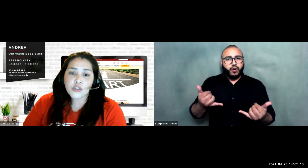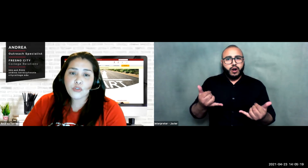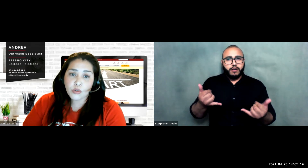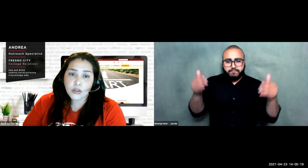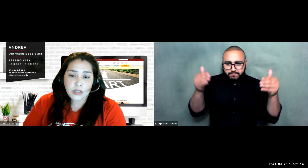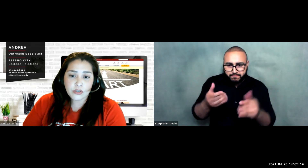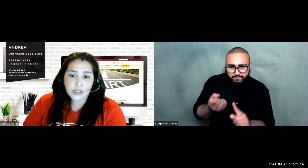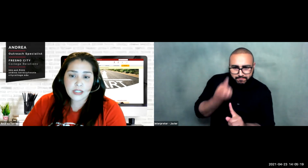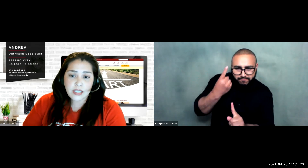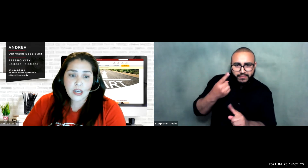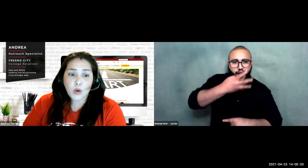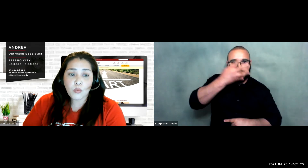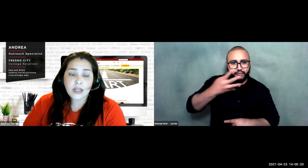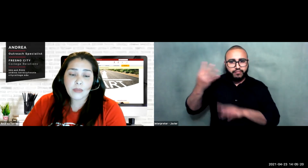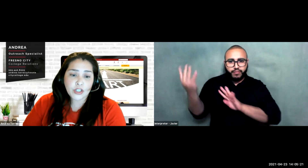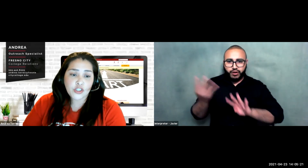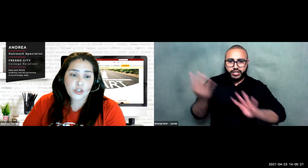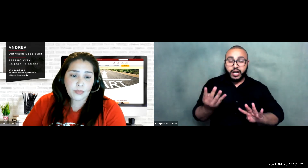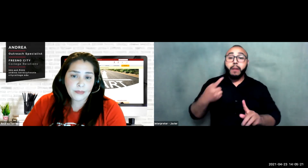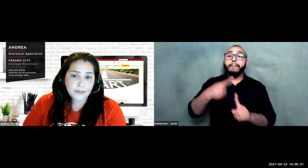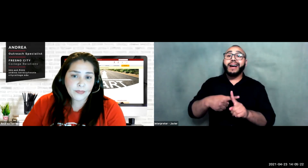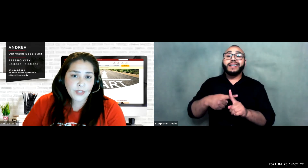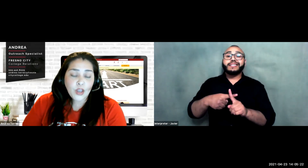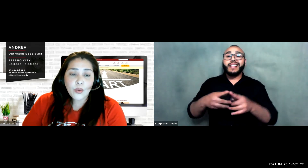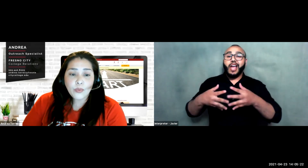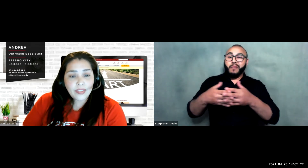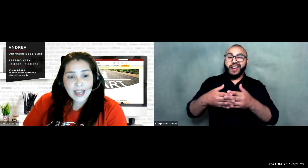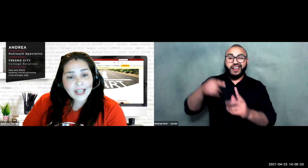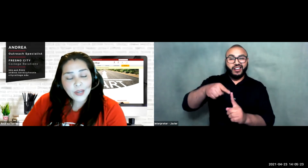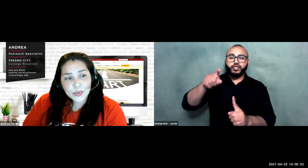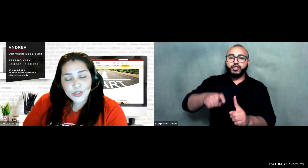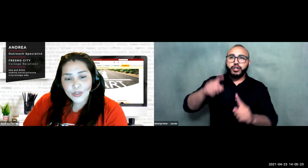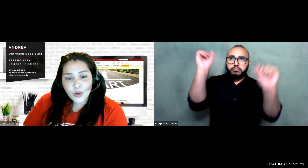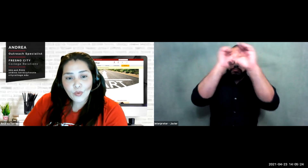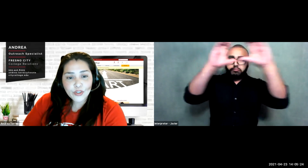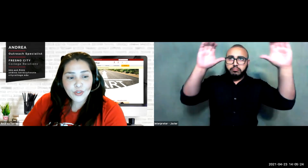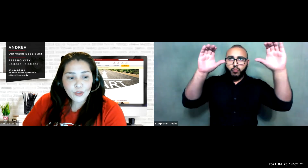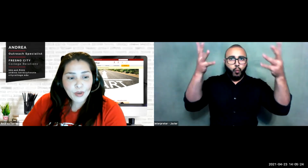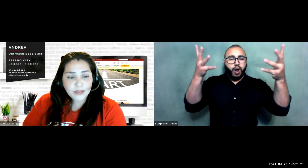to your own understanding about what America should be. With that, I will turn it over to you, Paul.